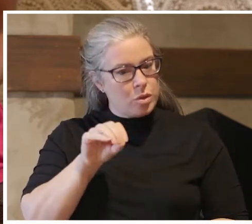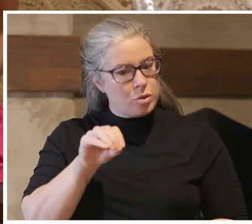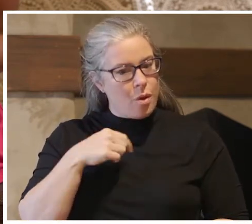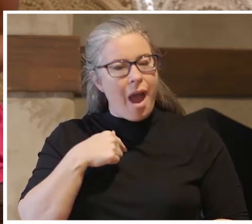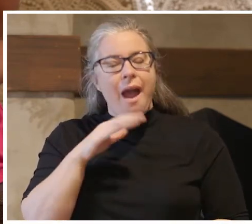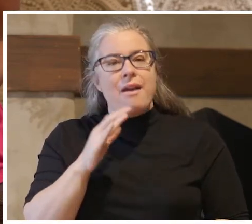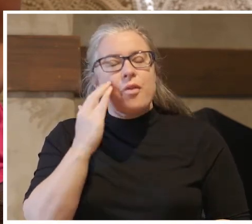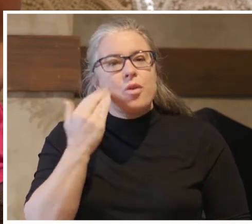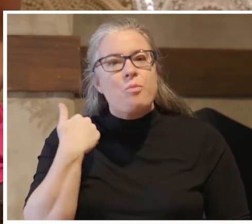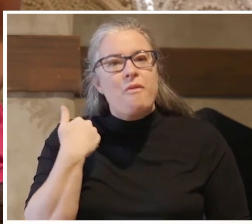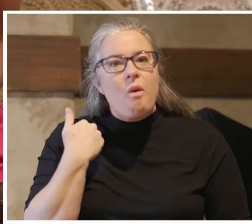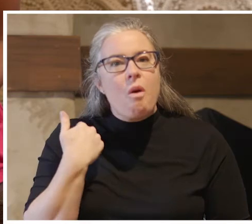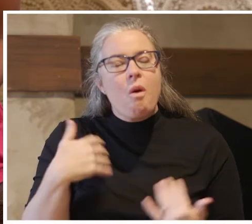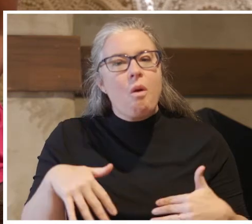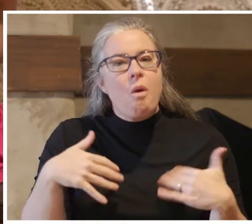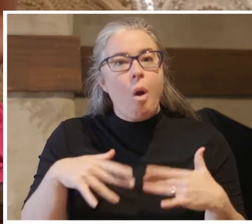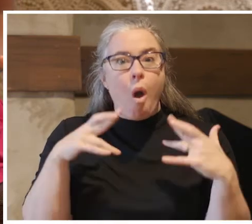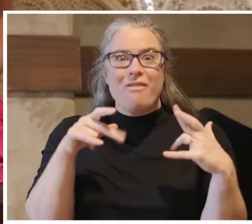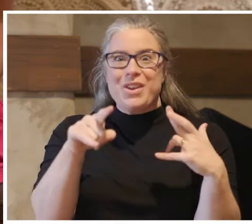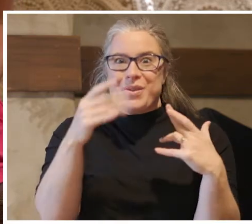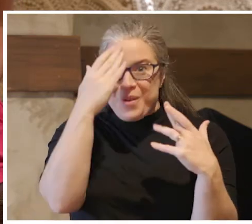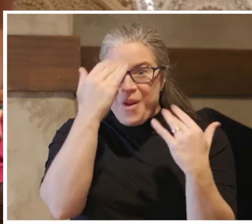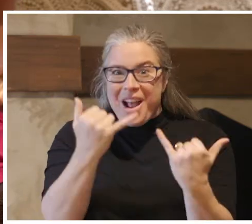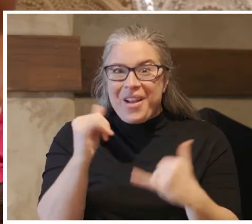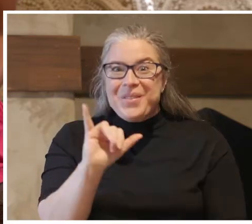that I never knew before and hopefully, you know how too!